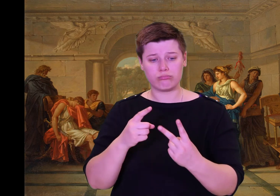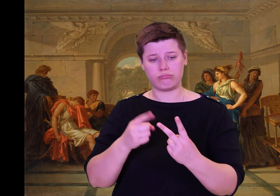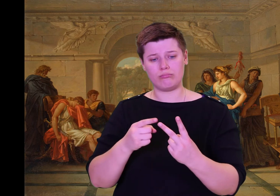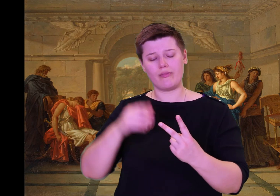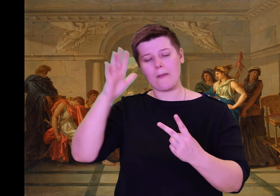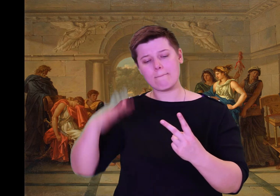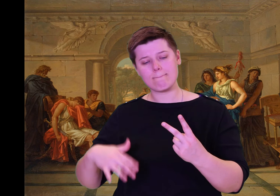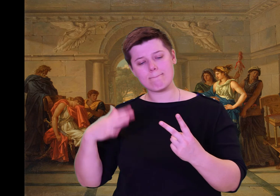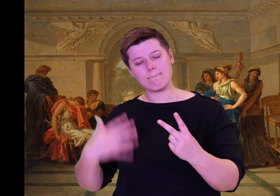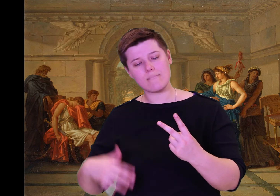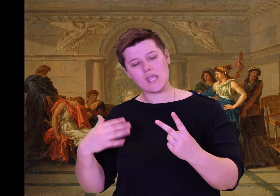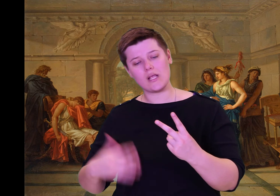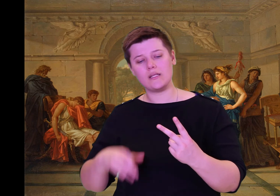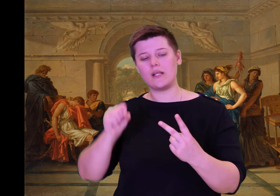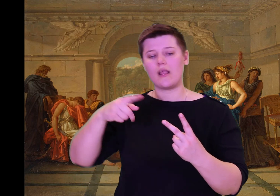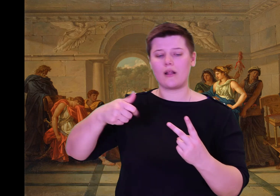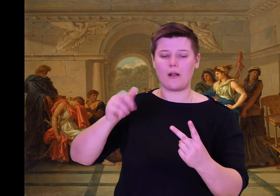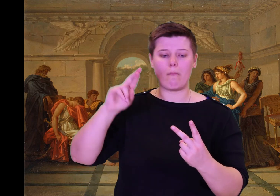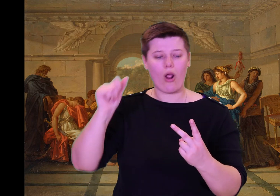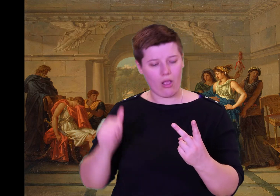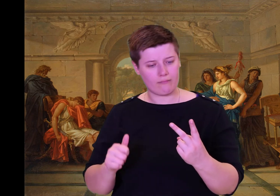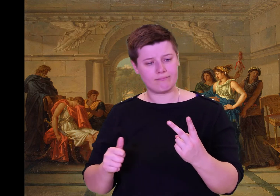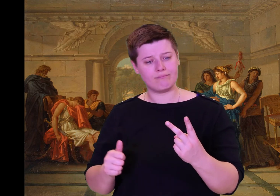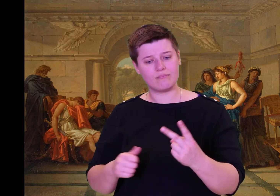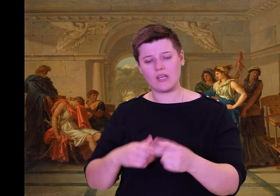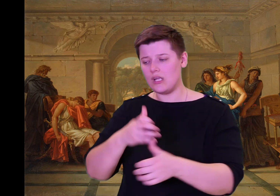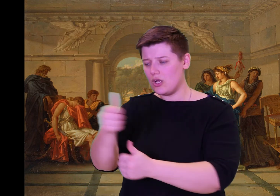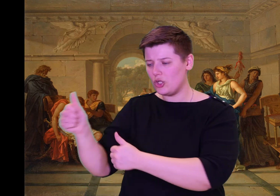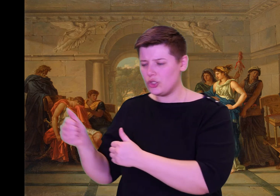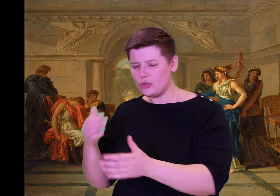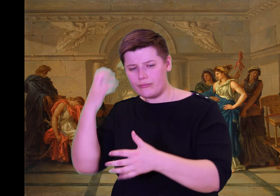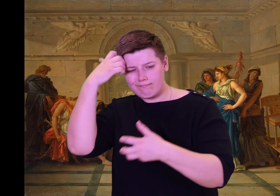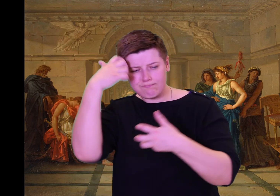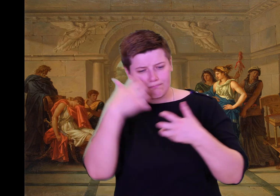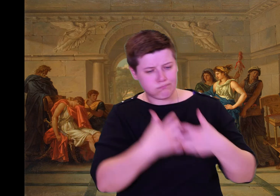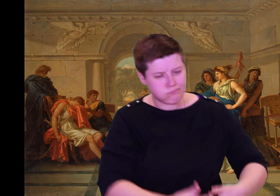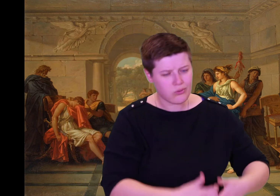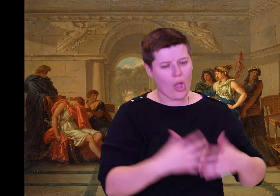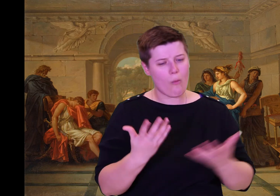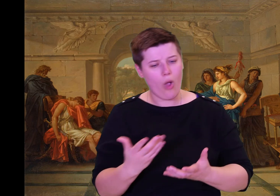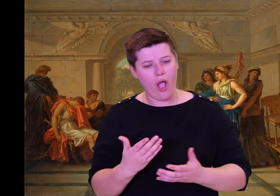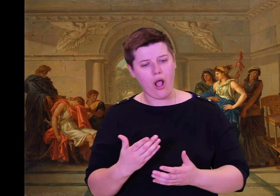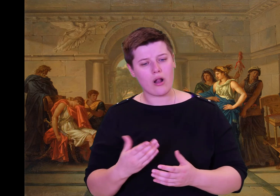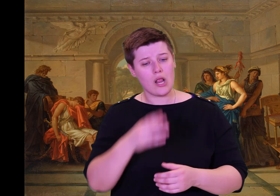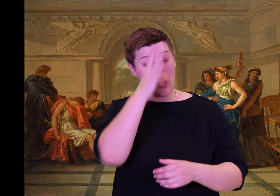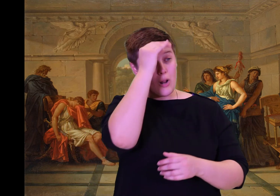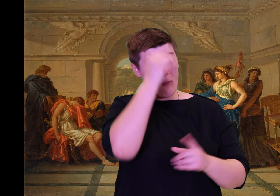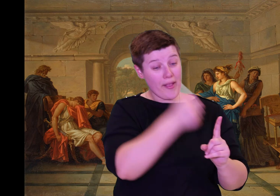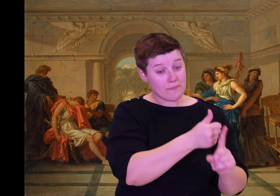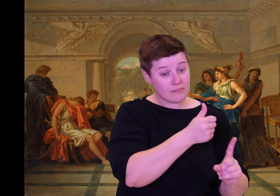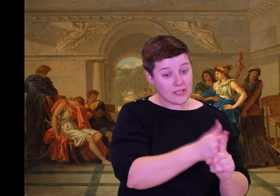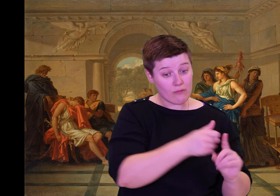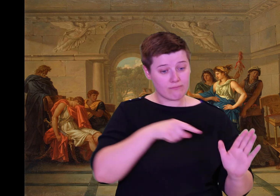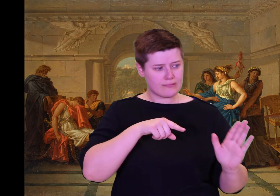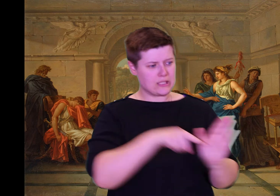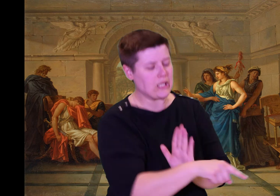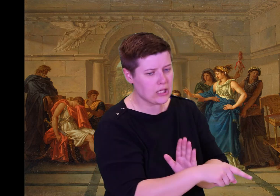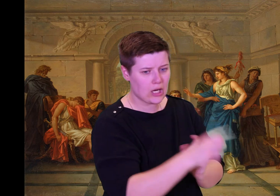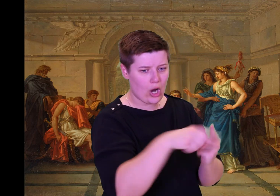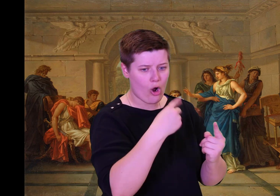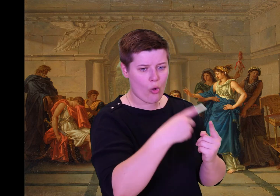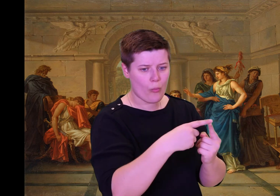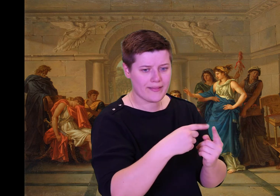miserably for 20 days upon a makeshift raft, and then arrive at fertile Scheria.